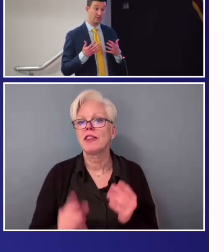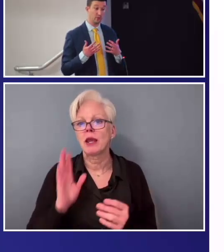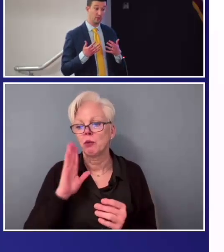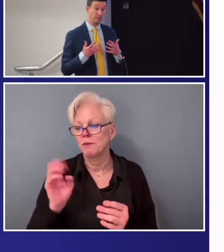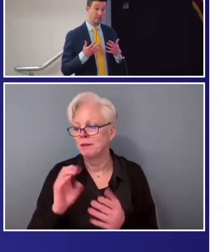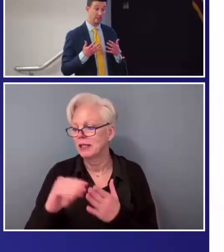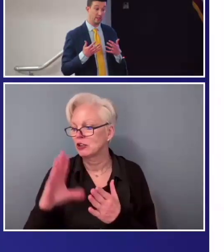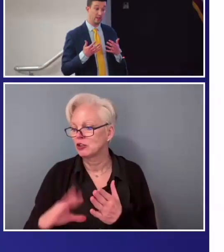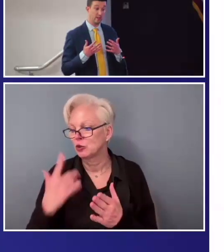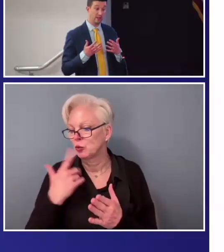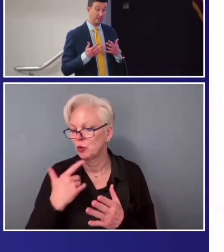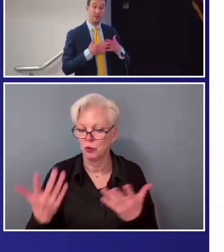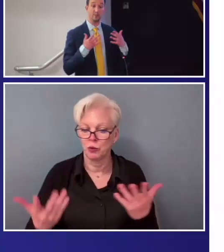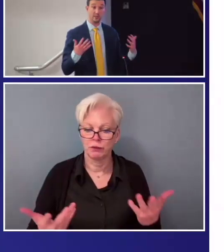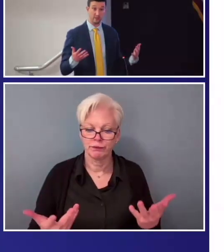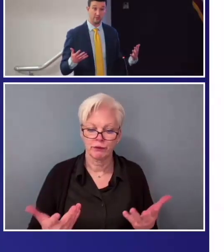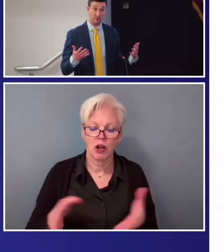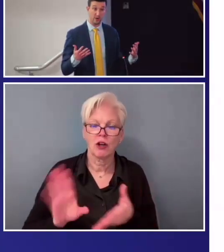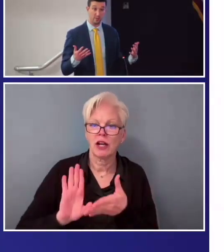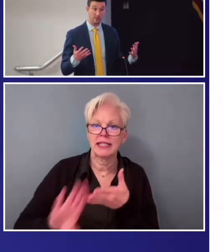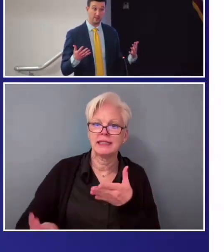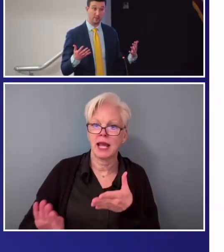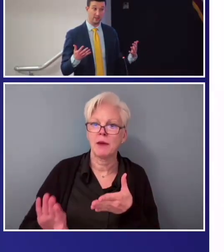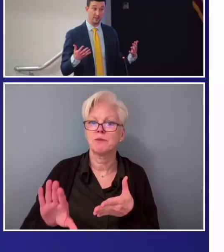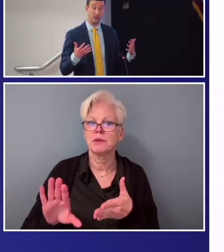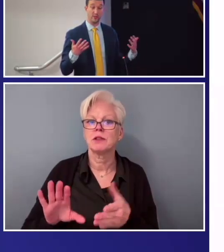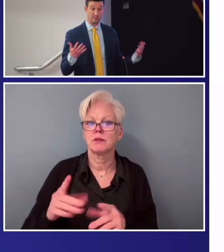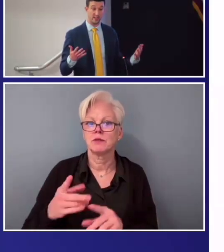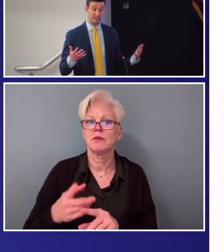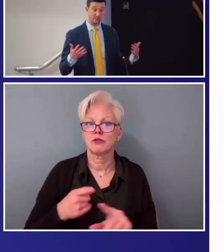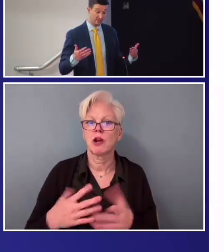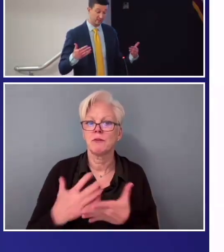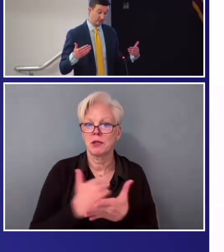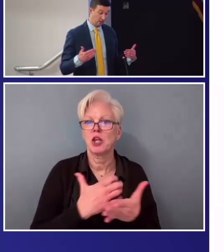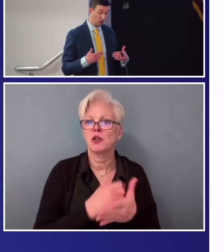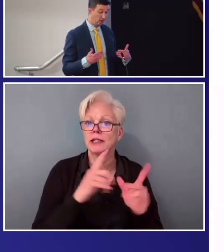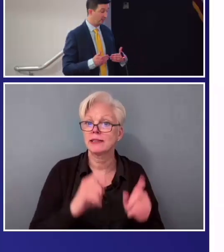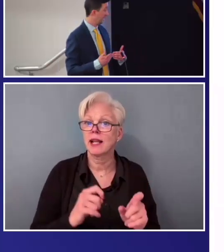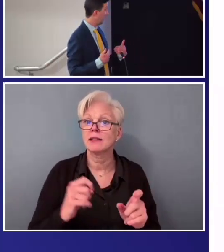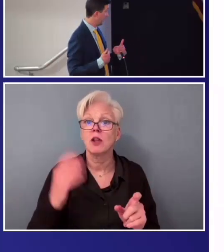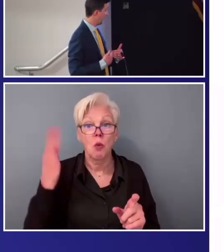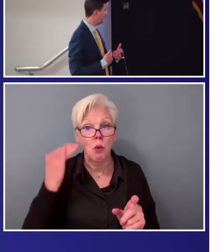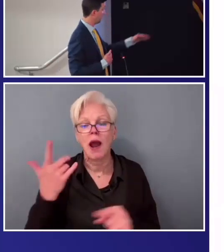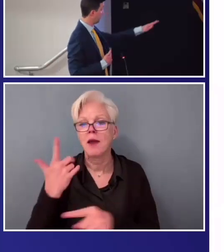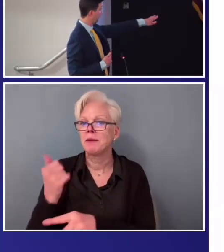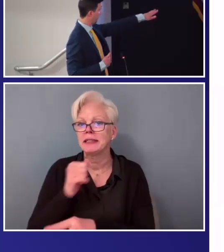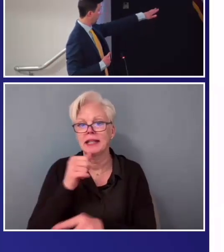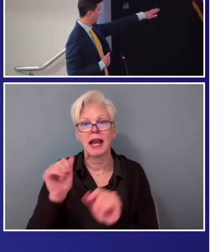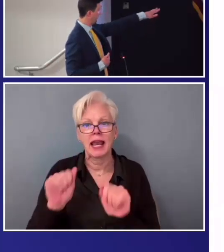that would be exempted from the earnings test because they are unable to achieve a